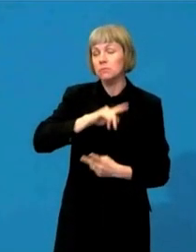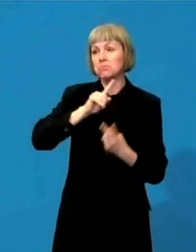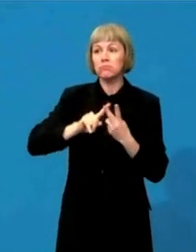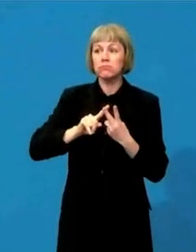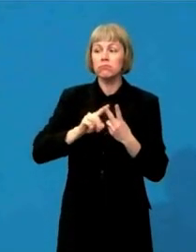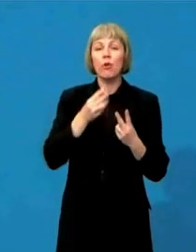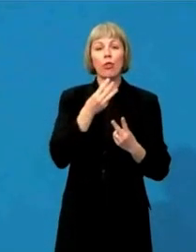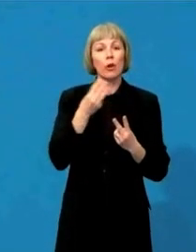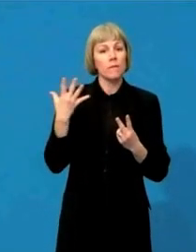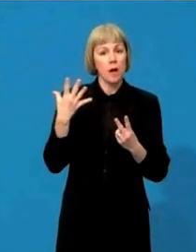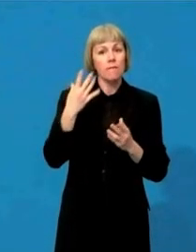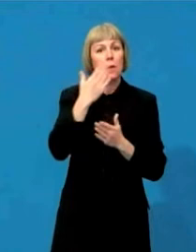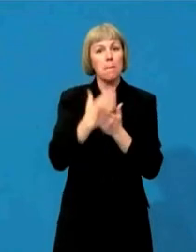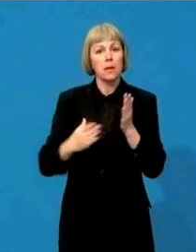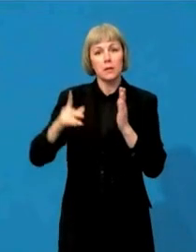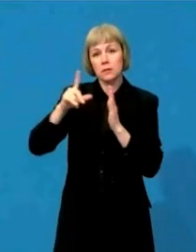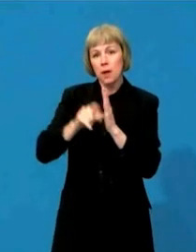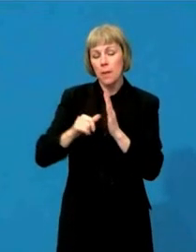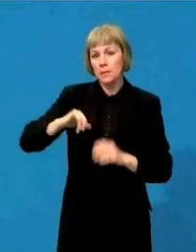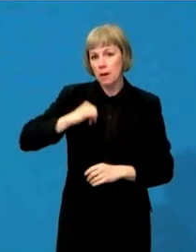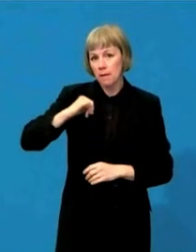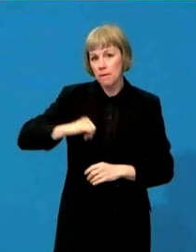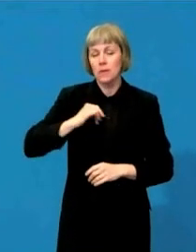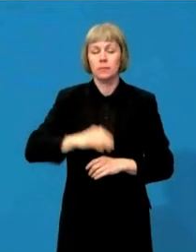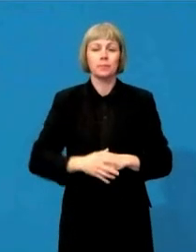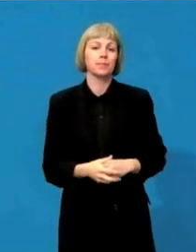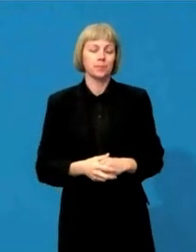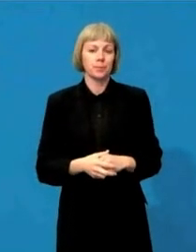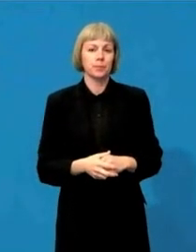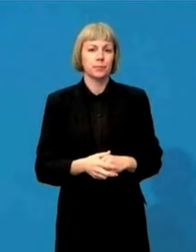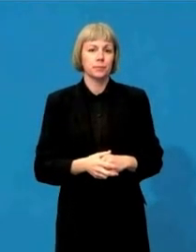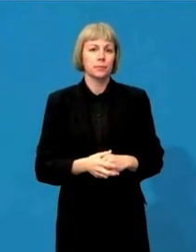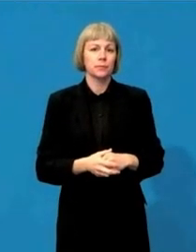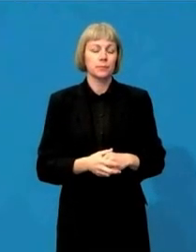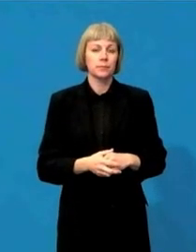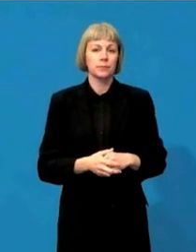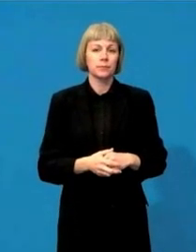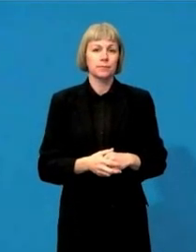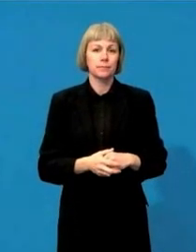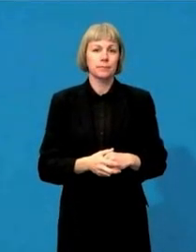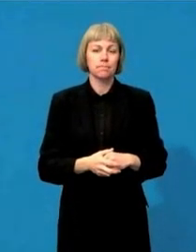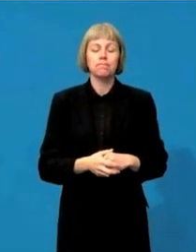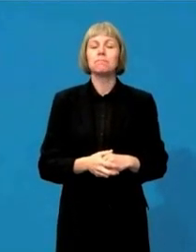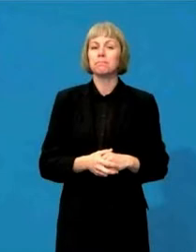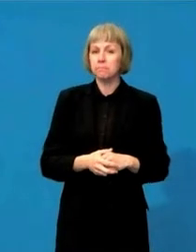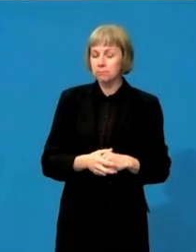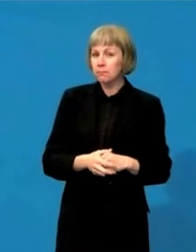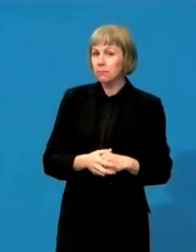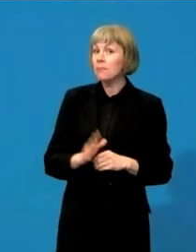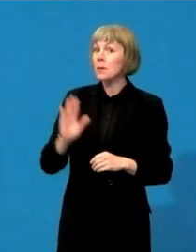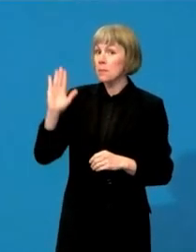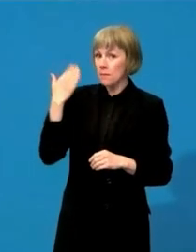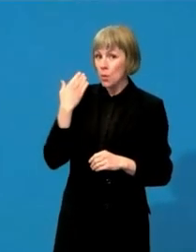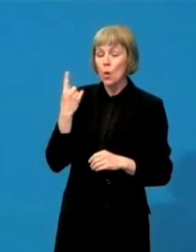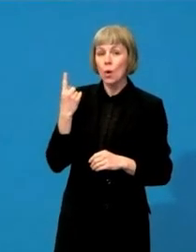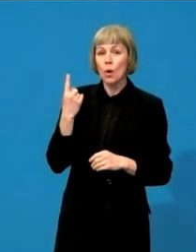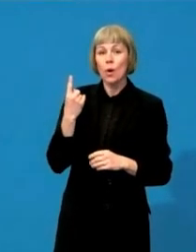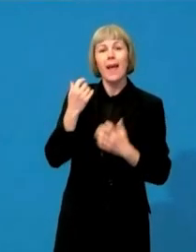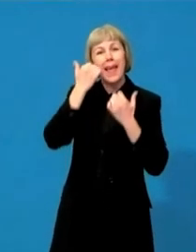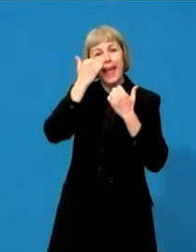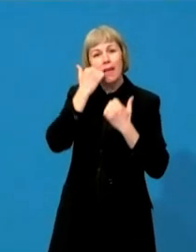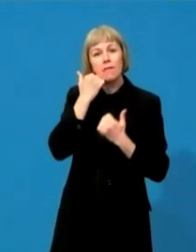Earlier, we heard evidence from Mudge, and he explained the difference